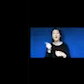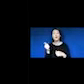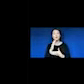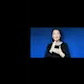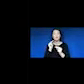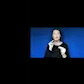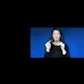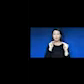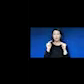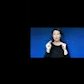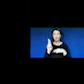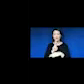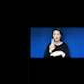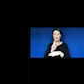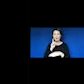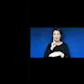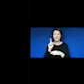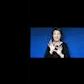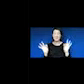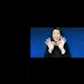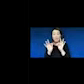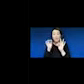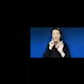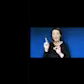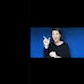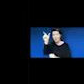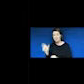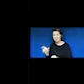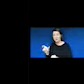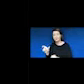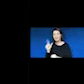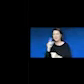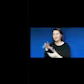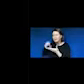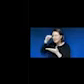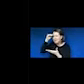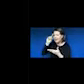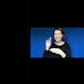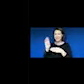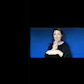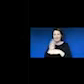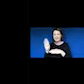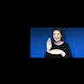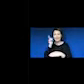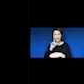and the employment specialist to learn about businesses and the tasks being performed in those businesses.